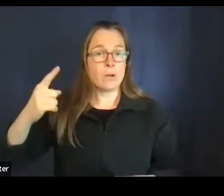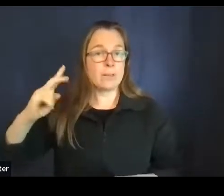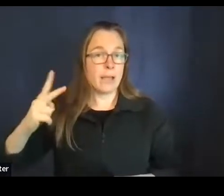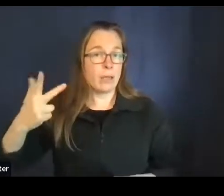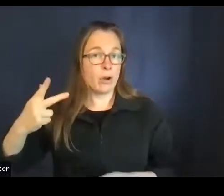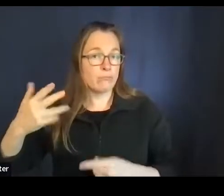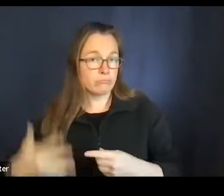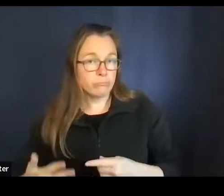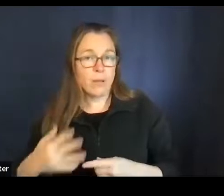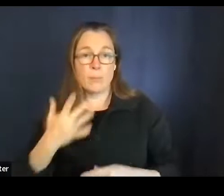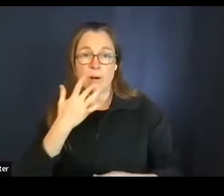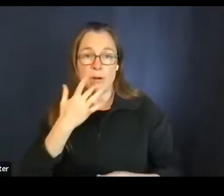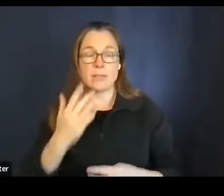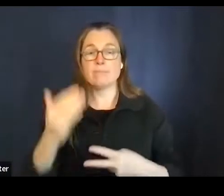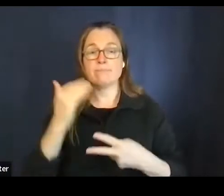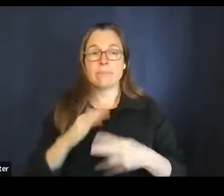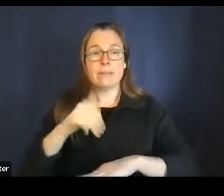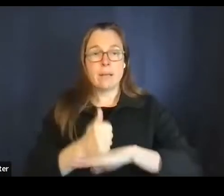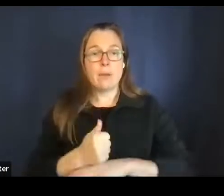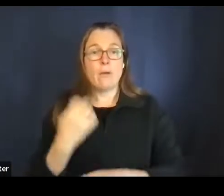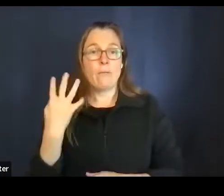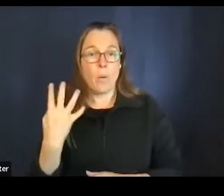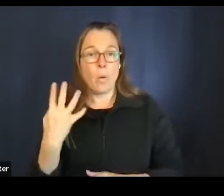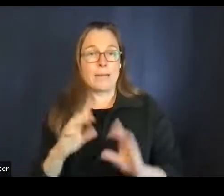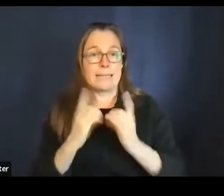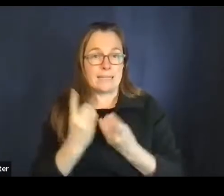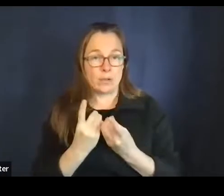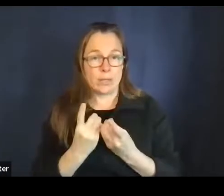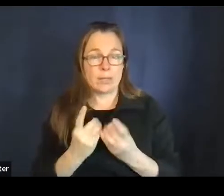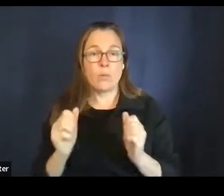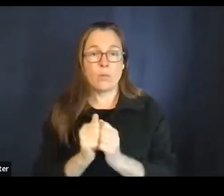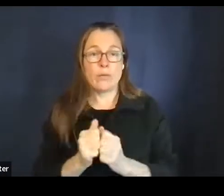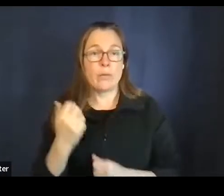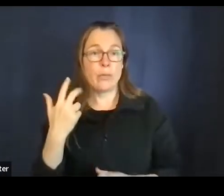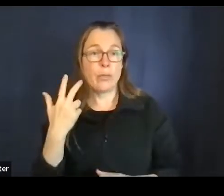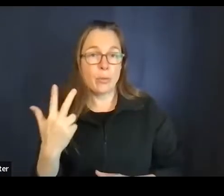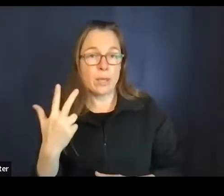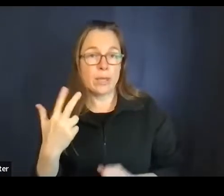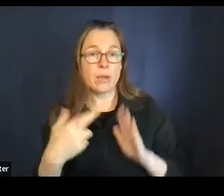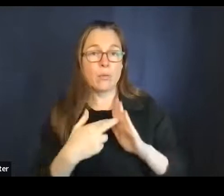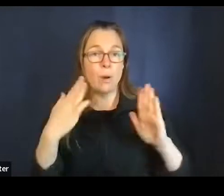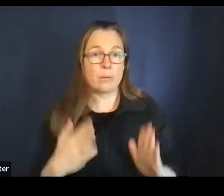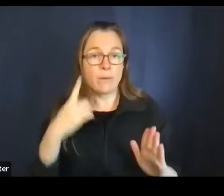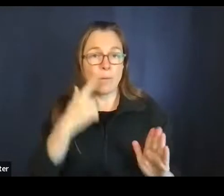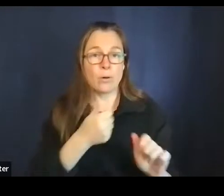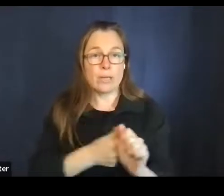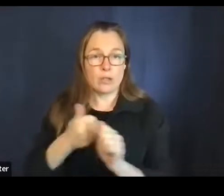Second, establish four geographic districts with three city council members elected to represent each of those districts.